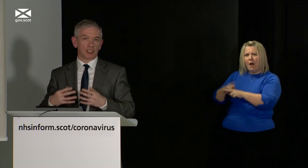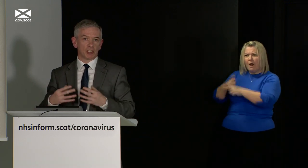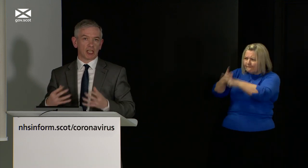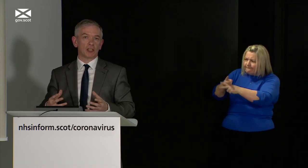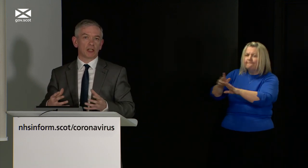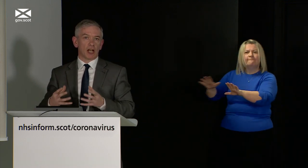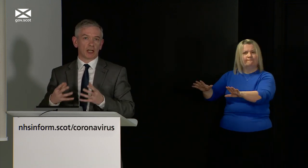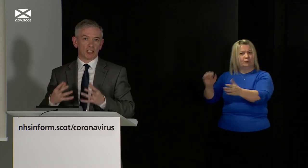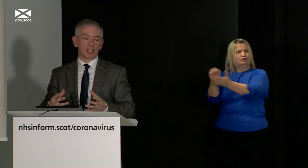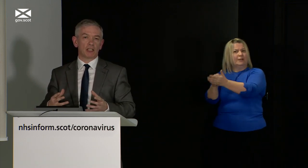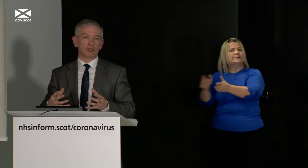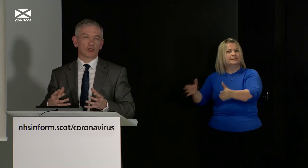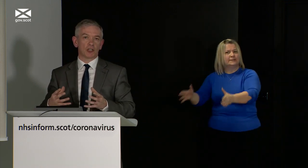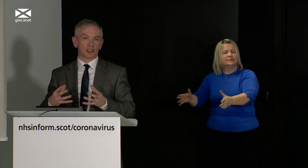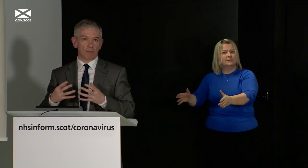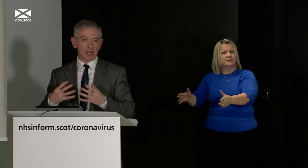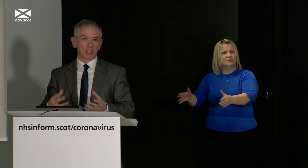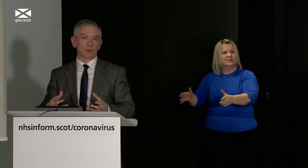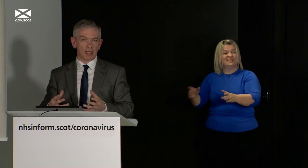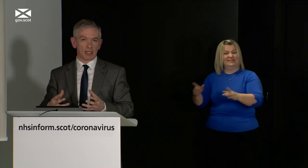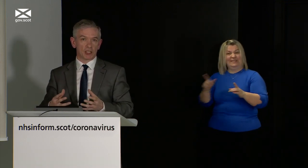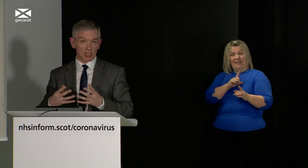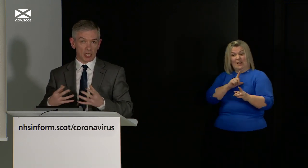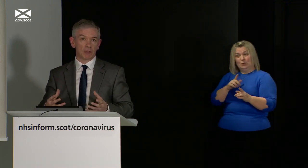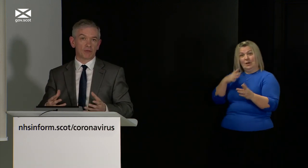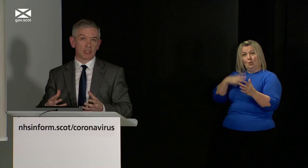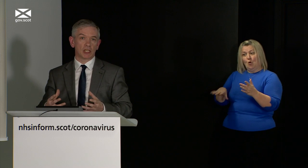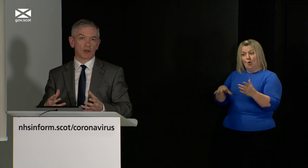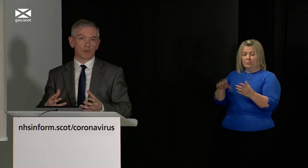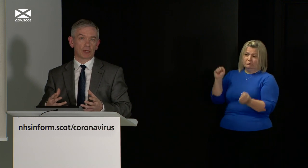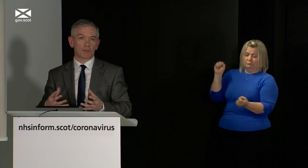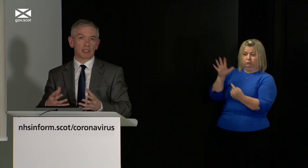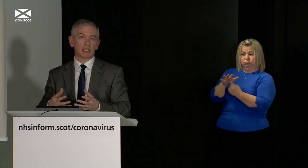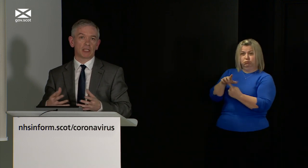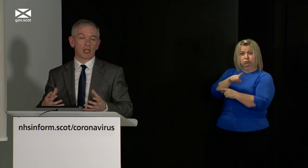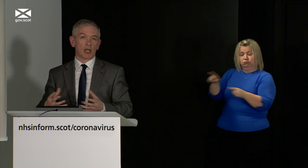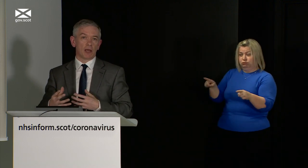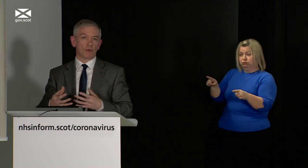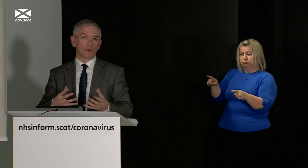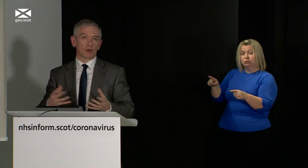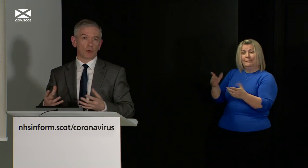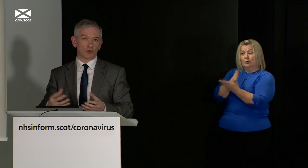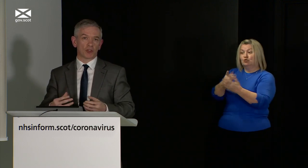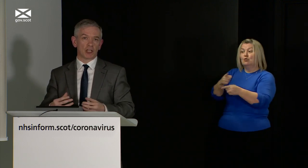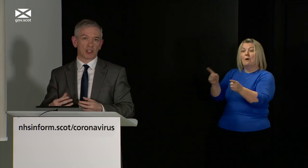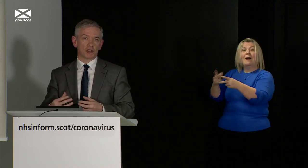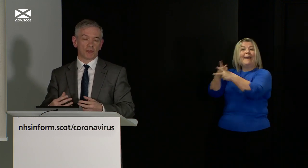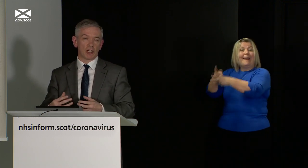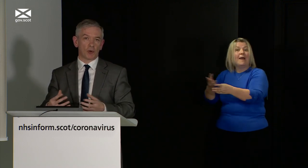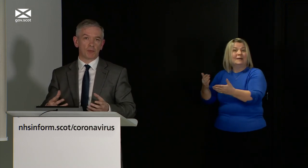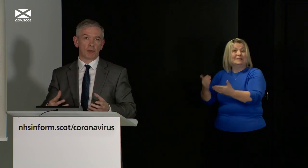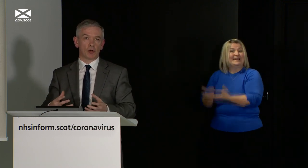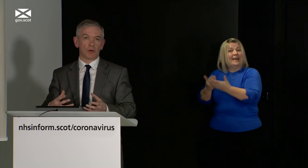together are designed to try to maximize the safety of these care homes and particularly around about those transitions of care whether people come from